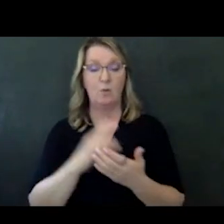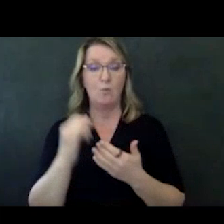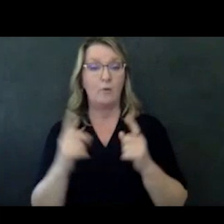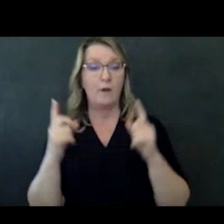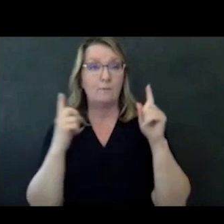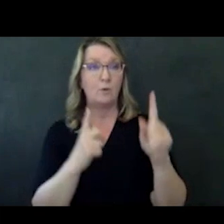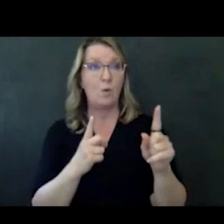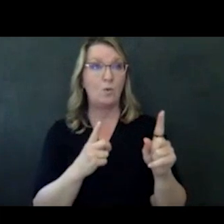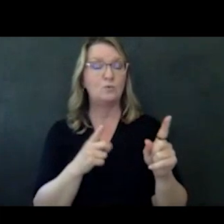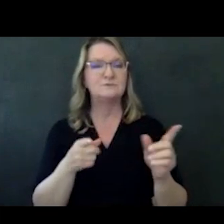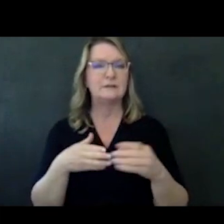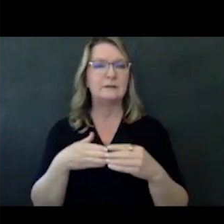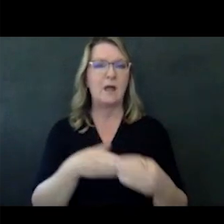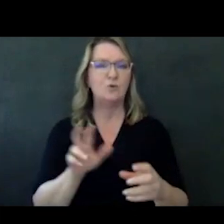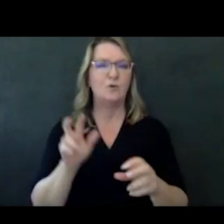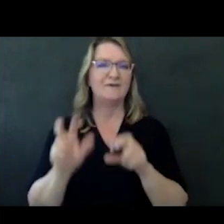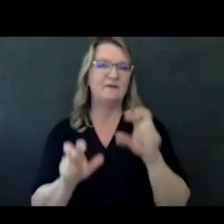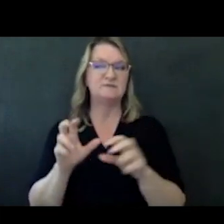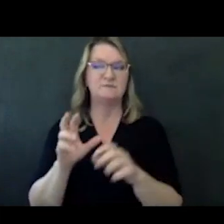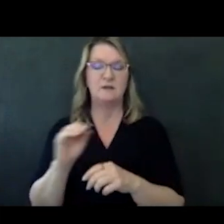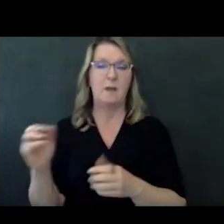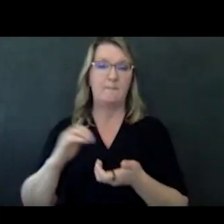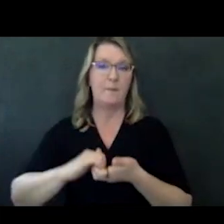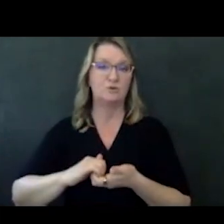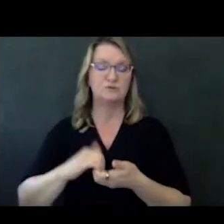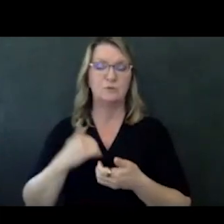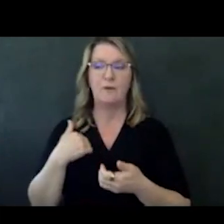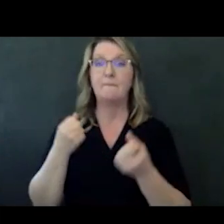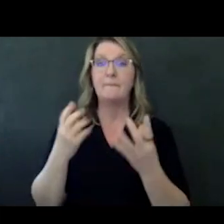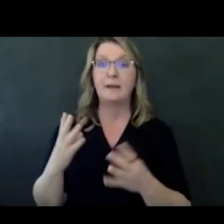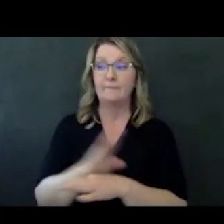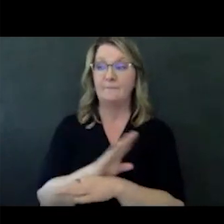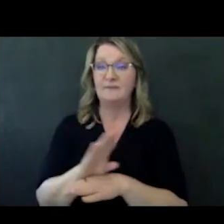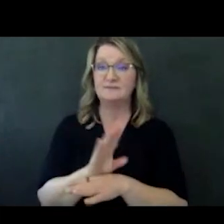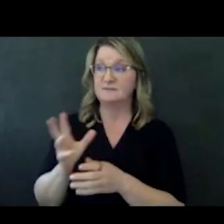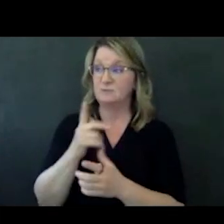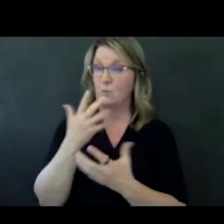and partners. For our program, we have had many businesses interested in participating without any